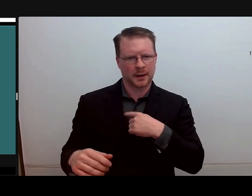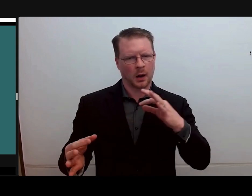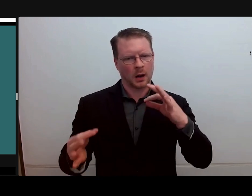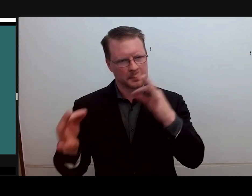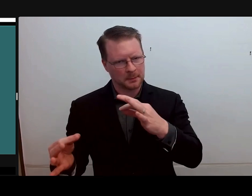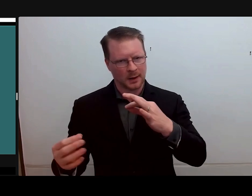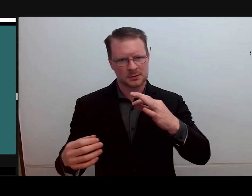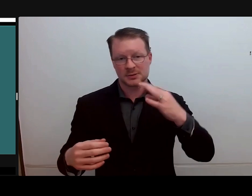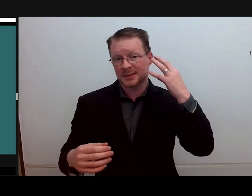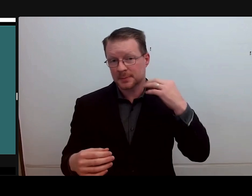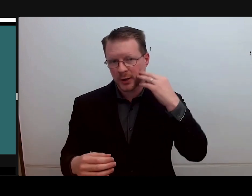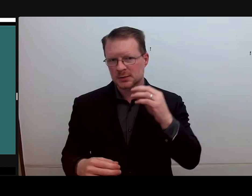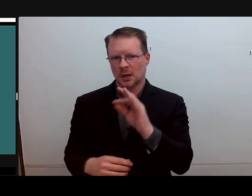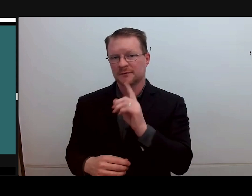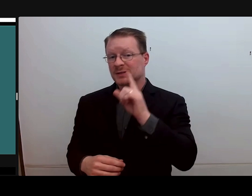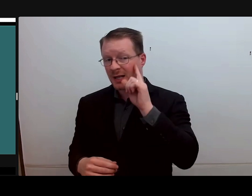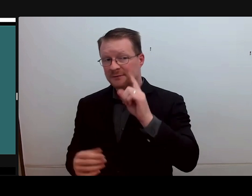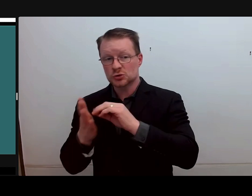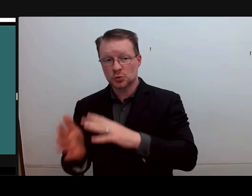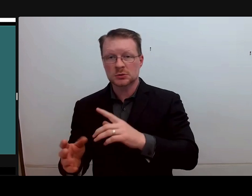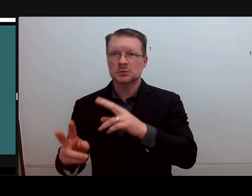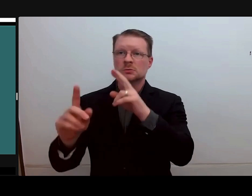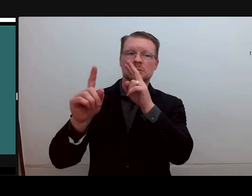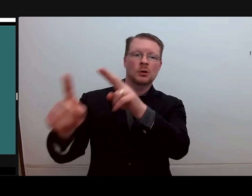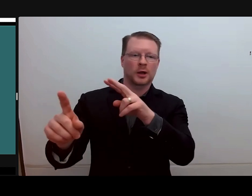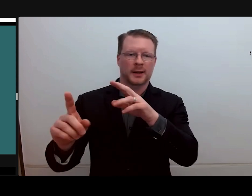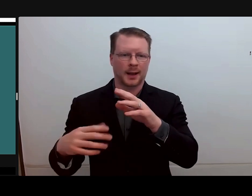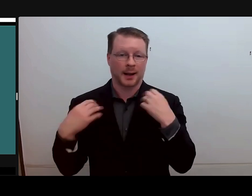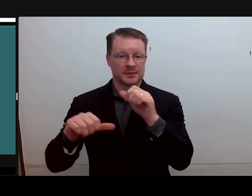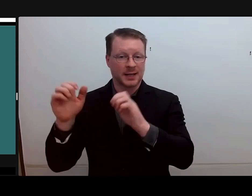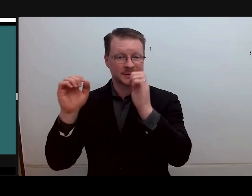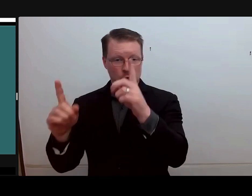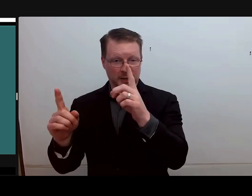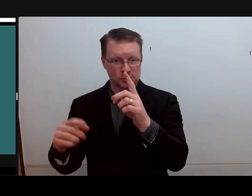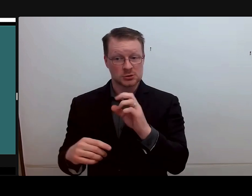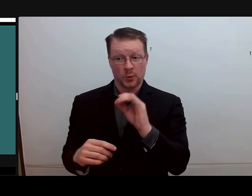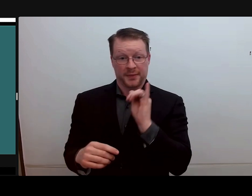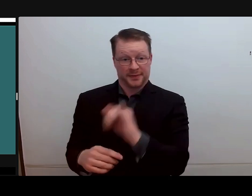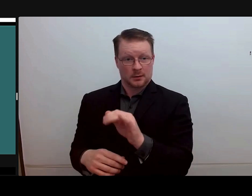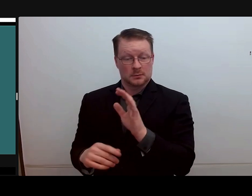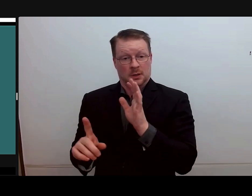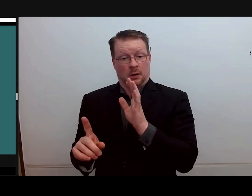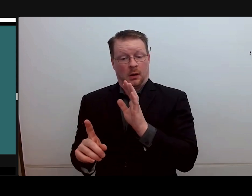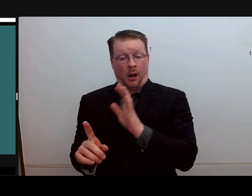So how can we optimize the experiences of deaf students who are looking at health science education